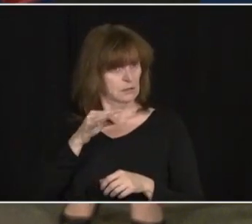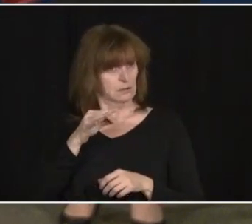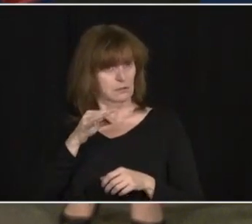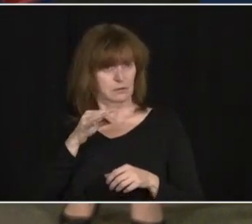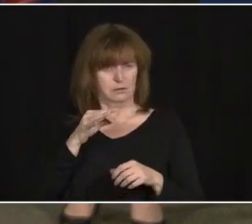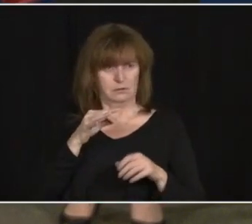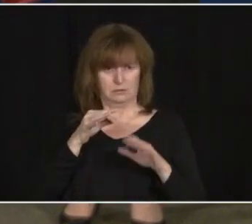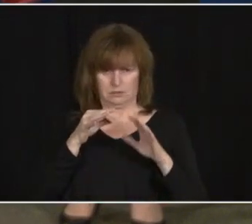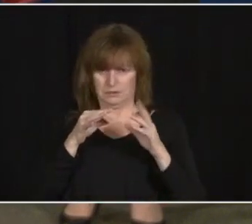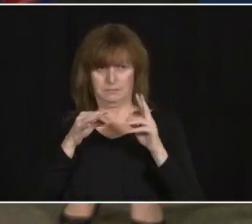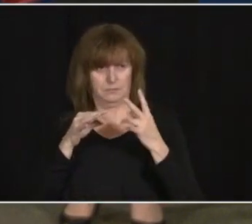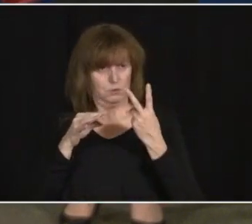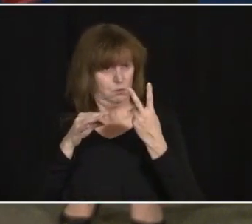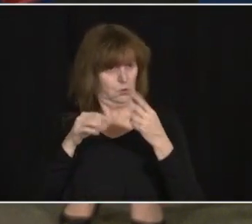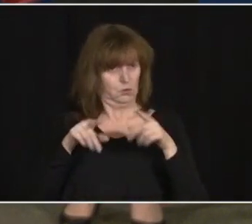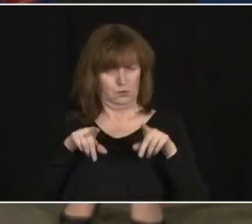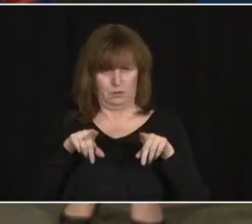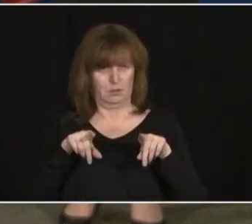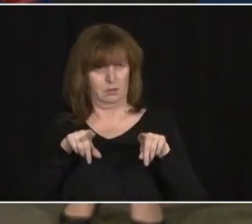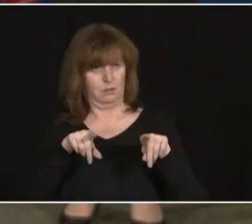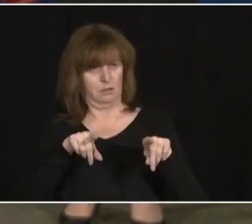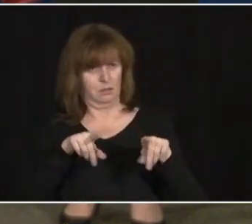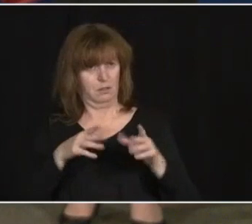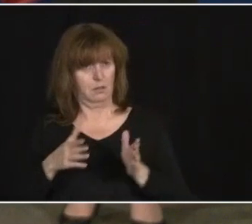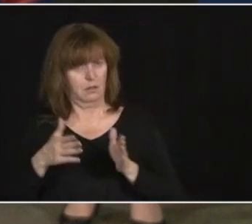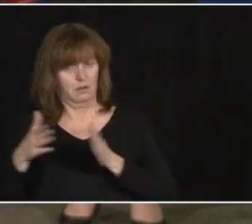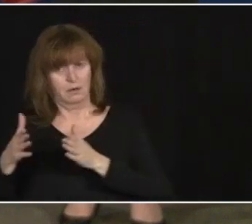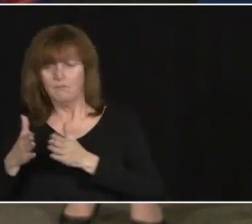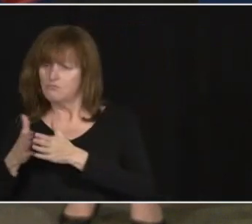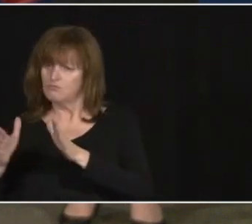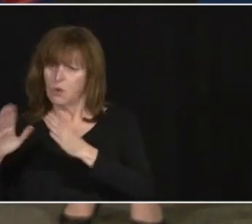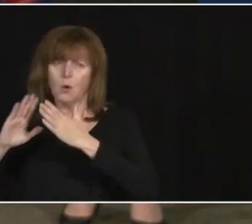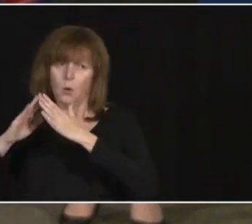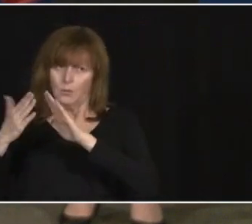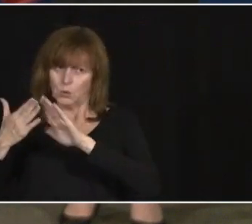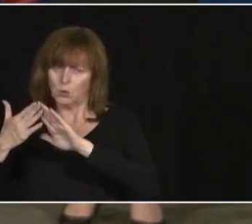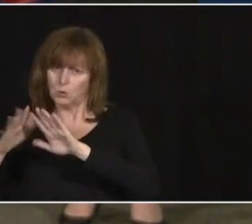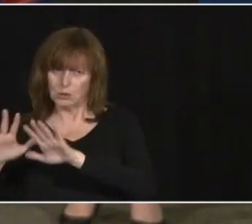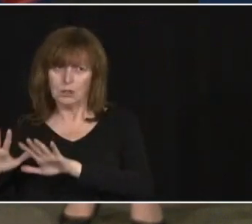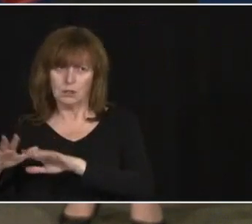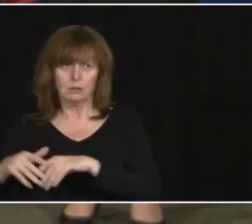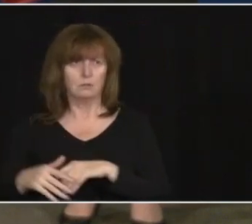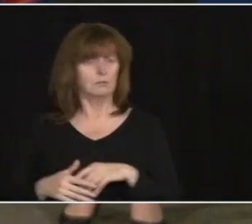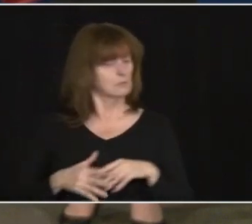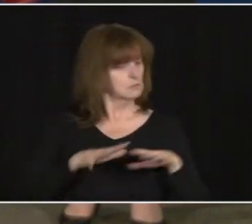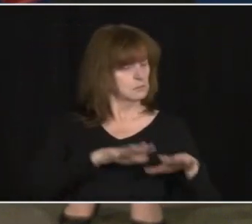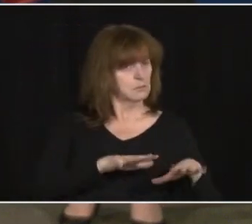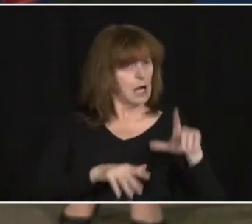in Ontario. The general public and the long-term care sector. Have the public health officials told you that